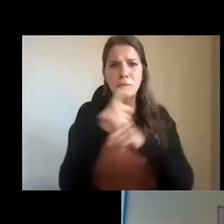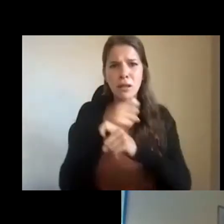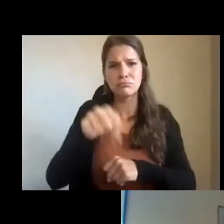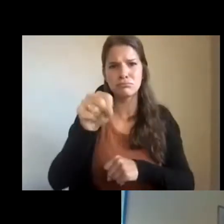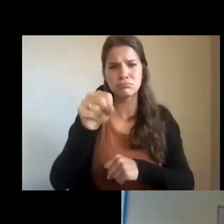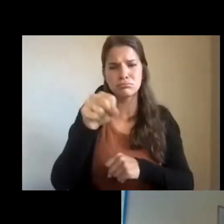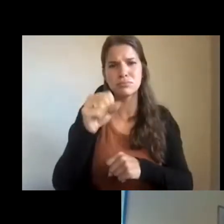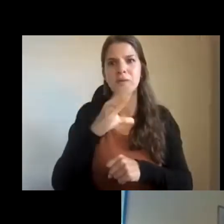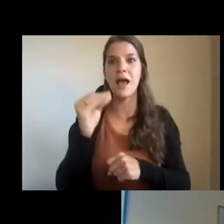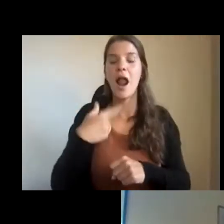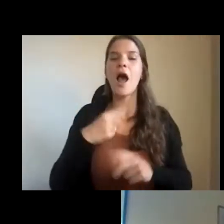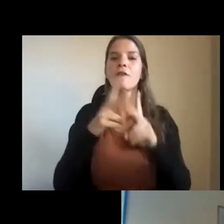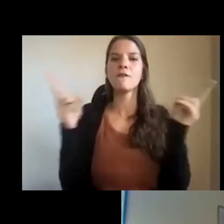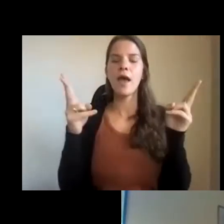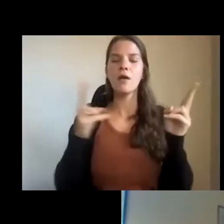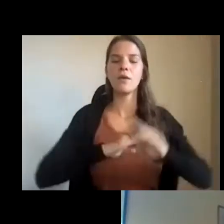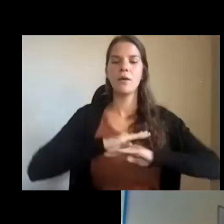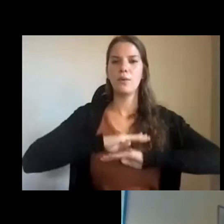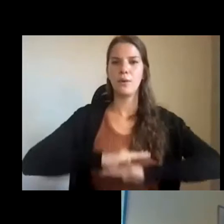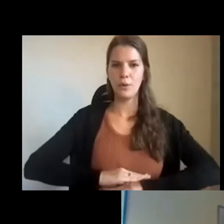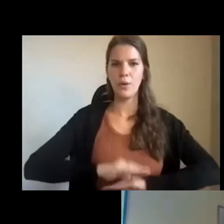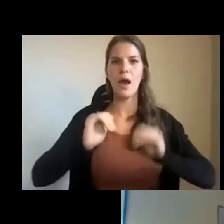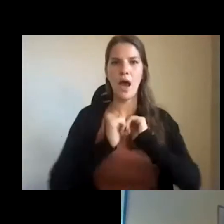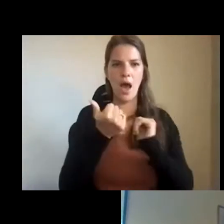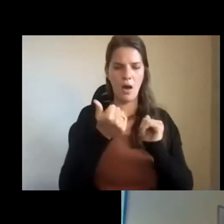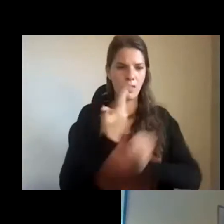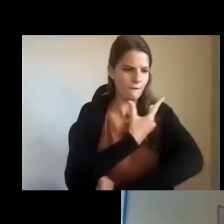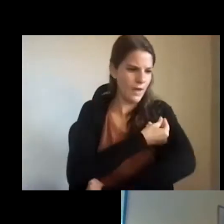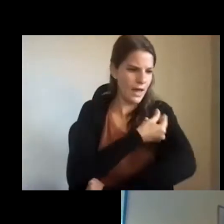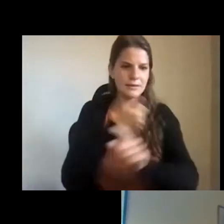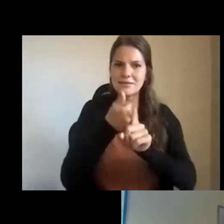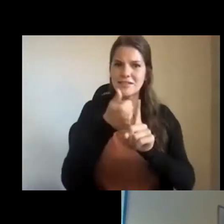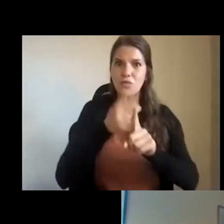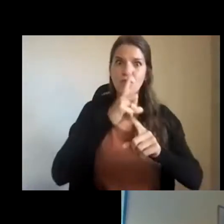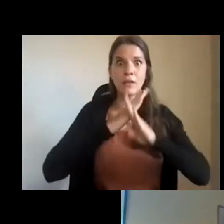and it makes me reassured and how the vaccine is really protecting us. I first want to say thank